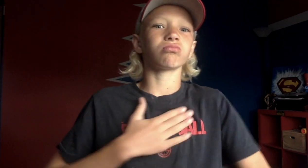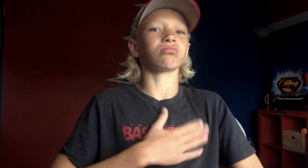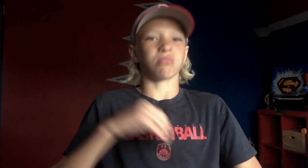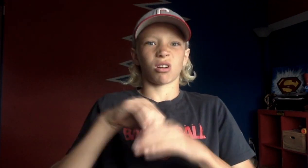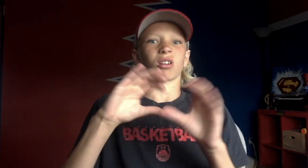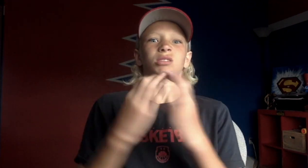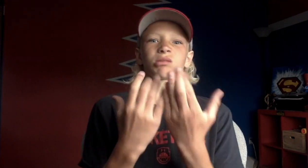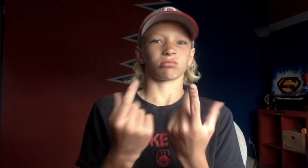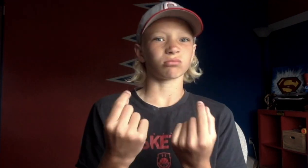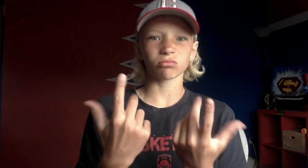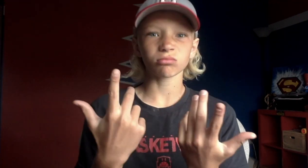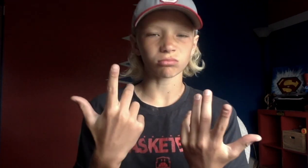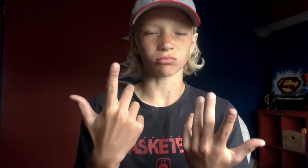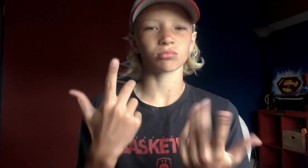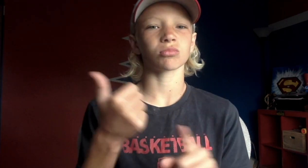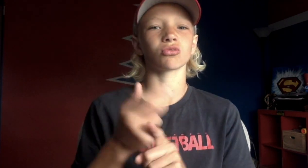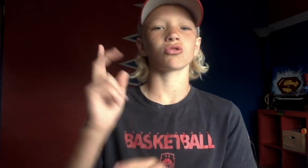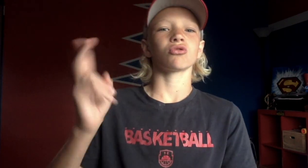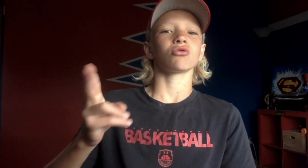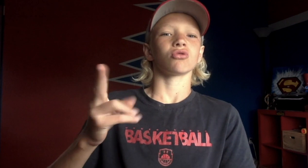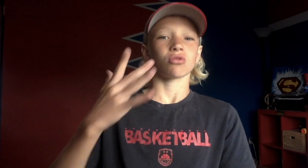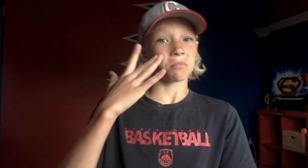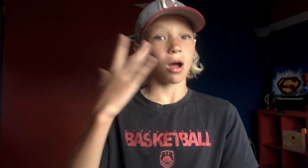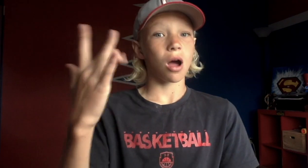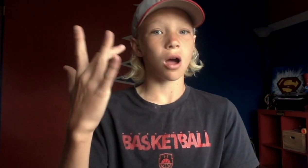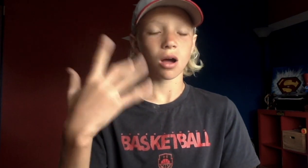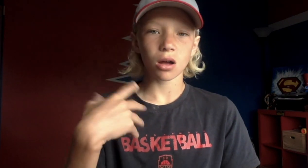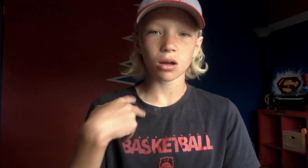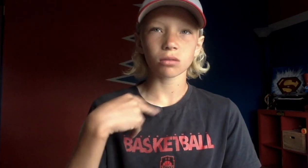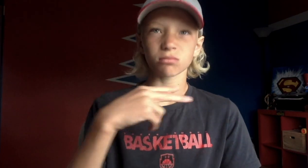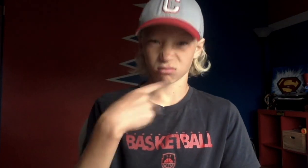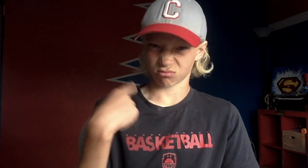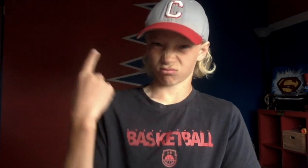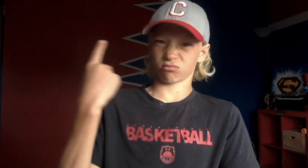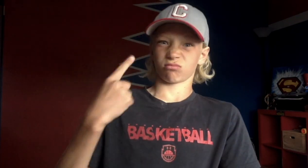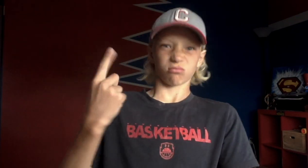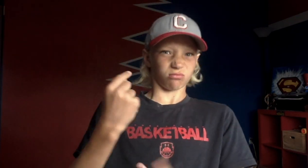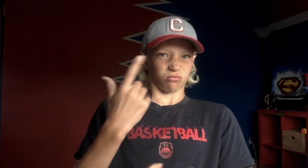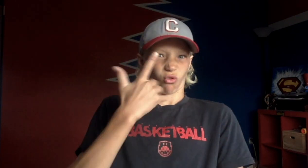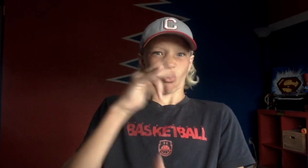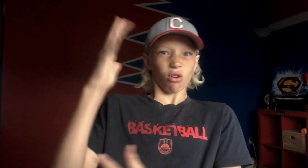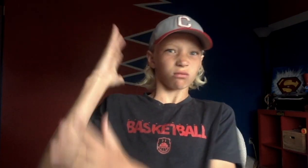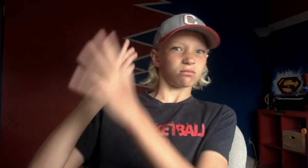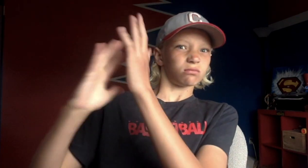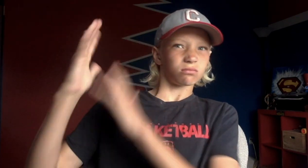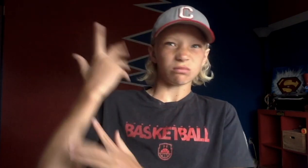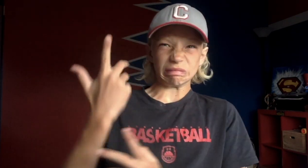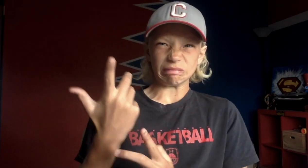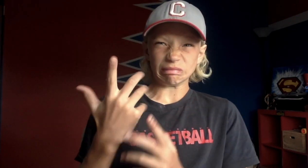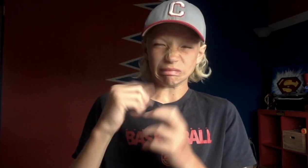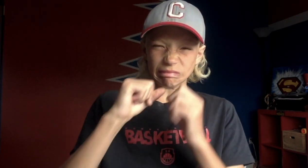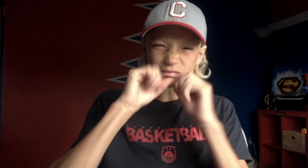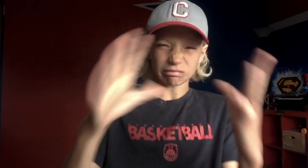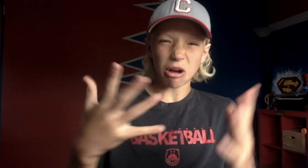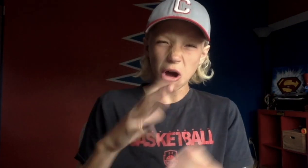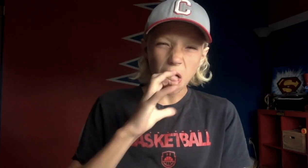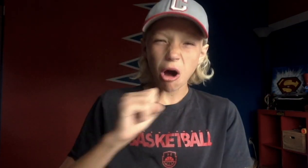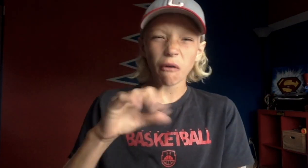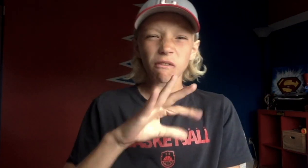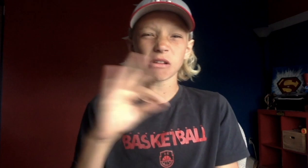I just really enjoyed being in class. Specially with history. Yeah, I wonder what it looked like years and years ago.